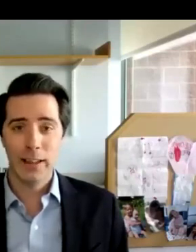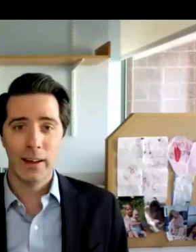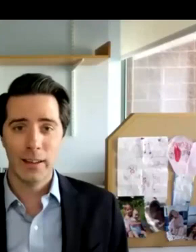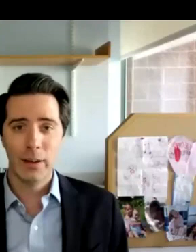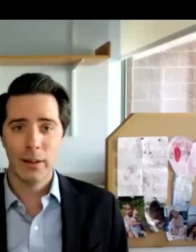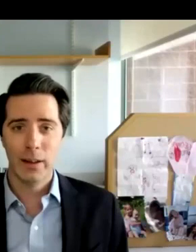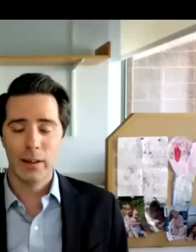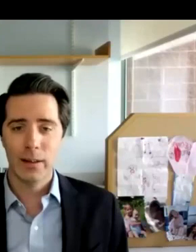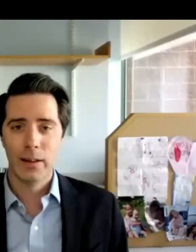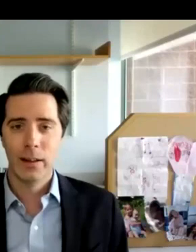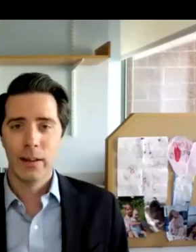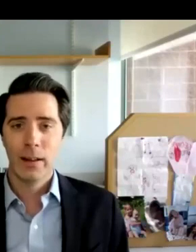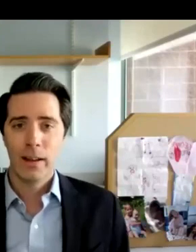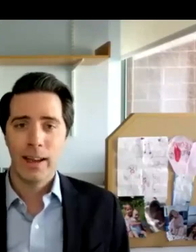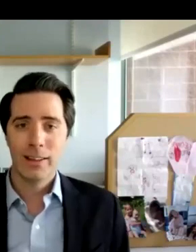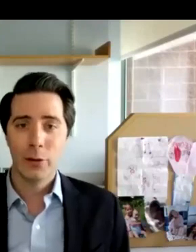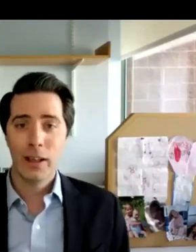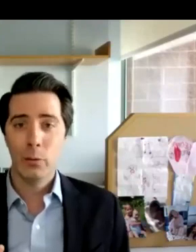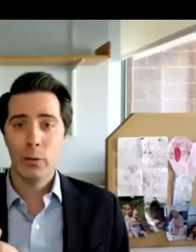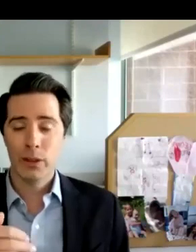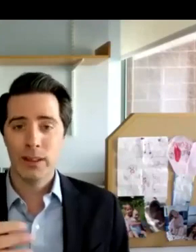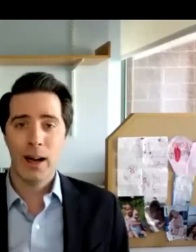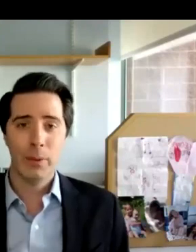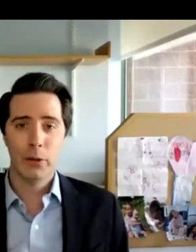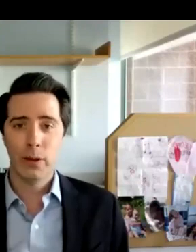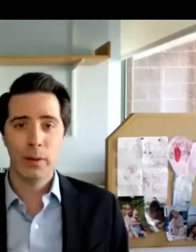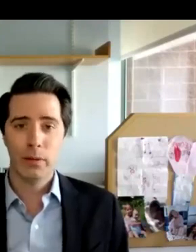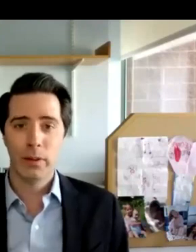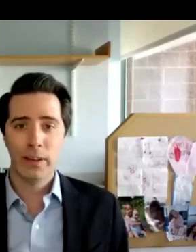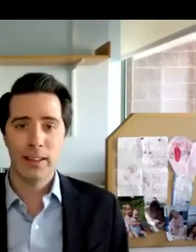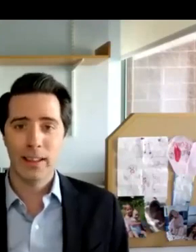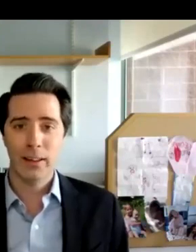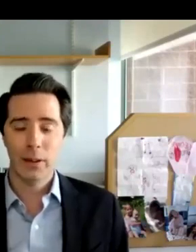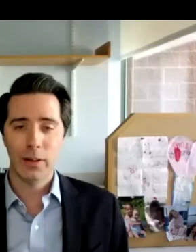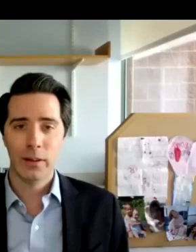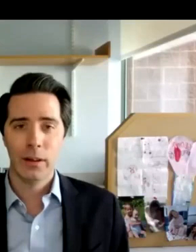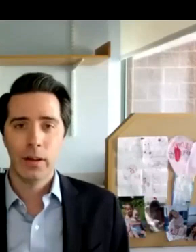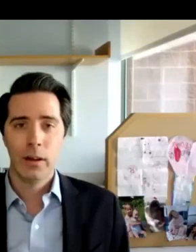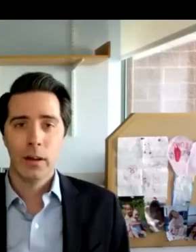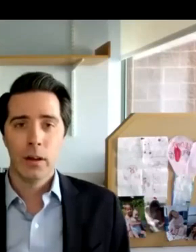genetic cause of hearing loss and so then we will stop the treatment